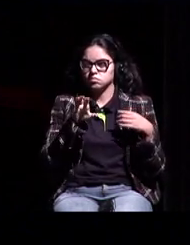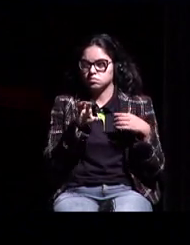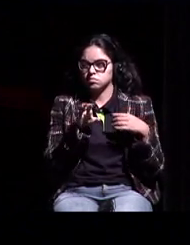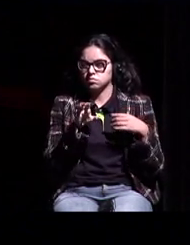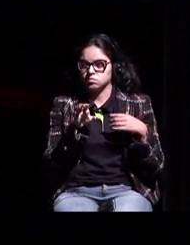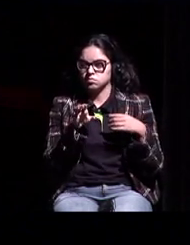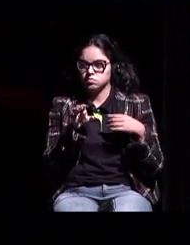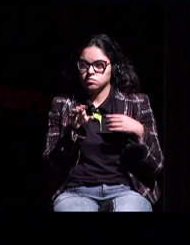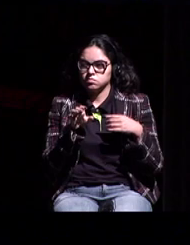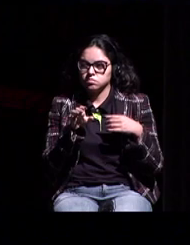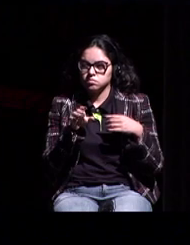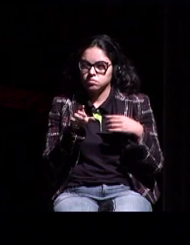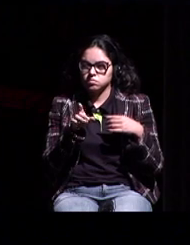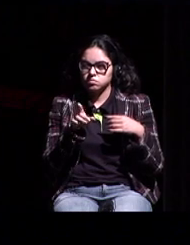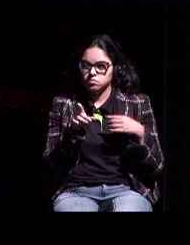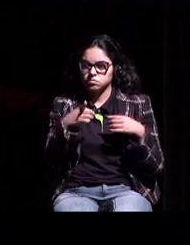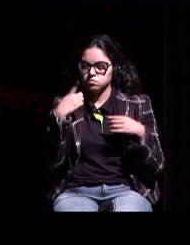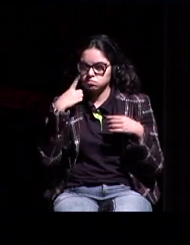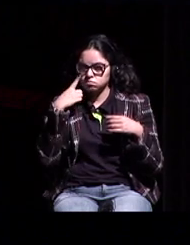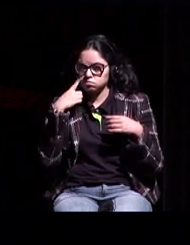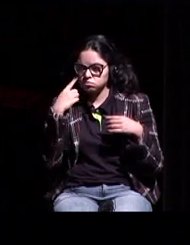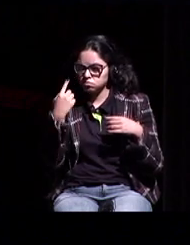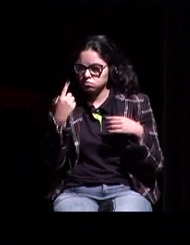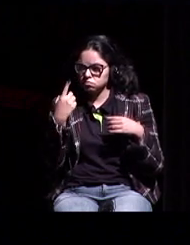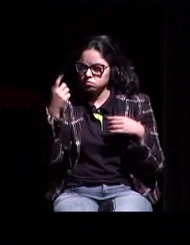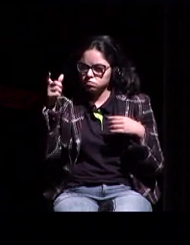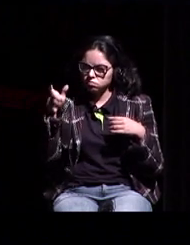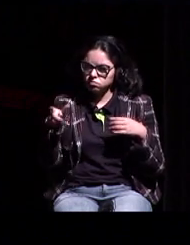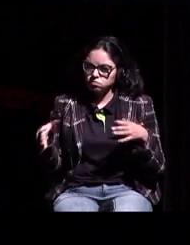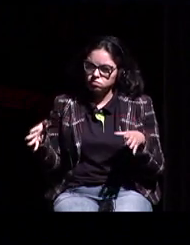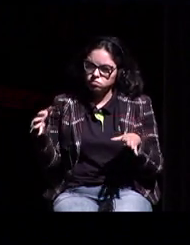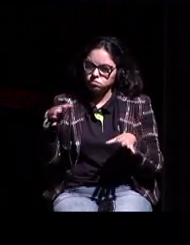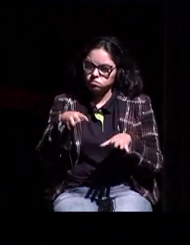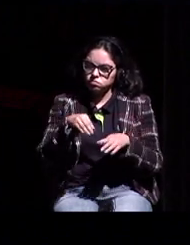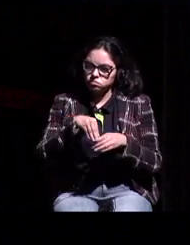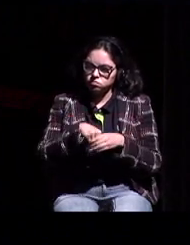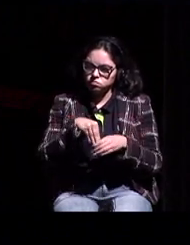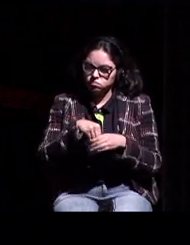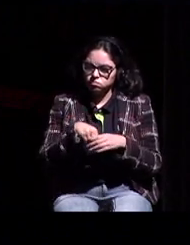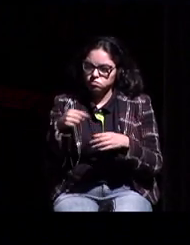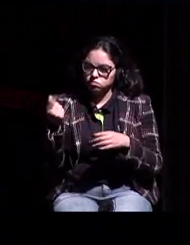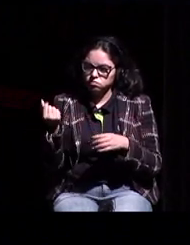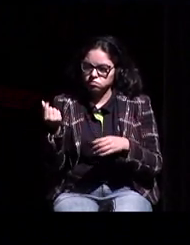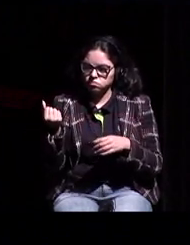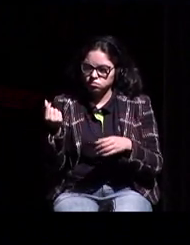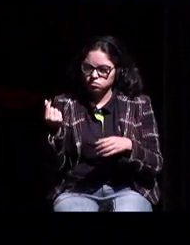Or when we see what happens with “all inclusive” resorts, mostly of Spanish funds,